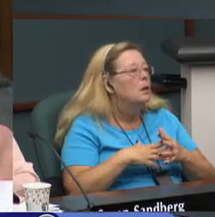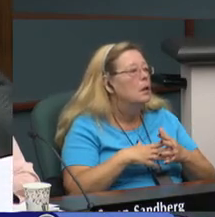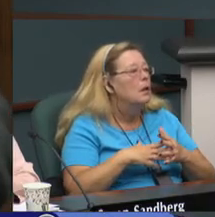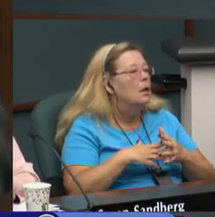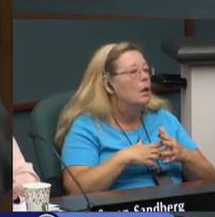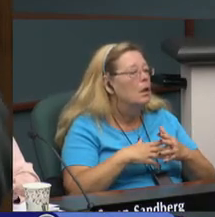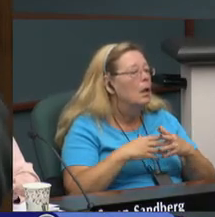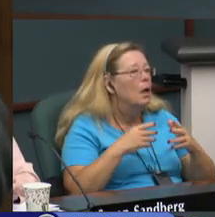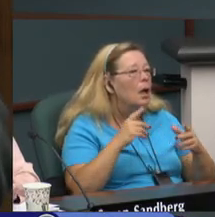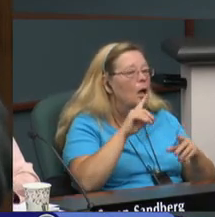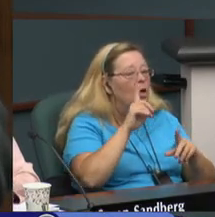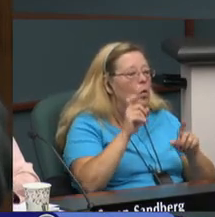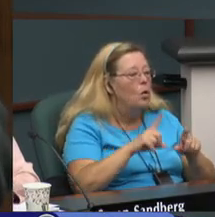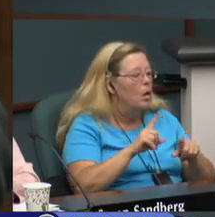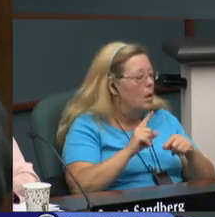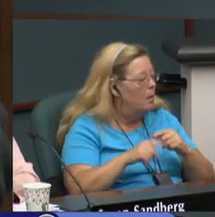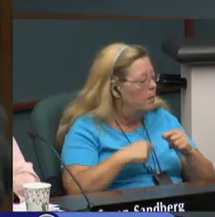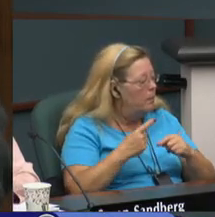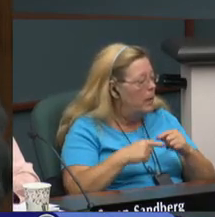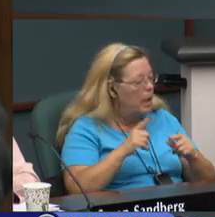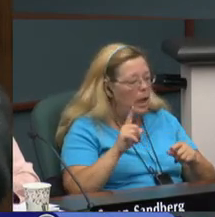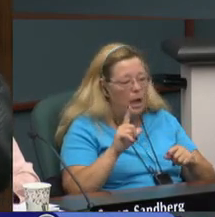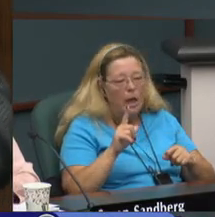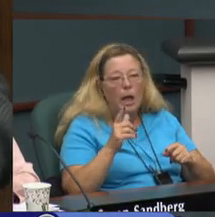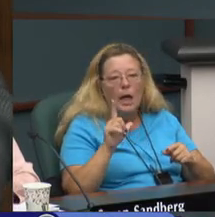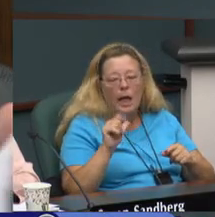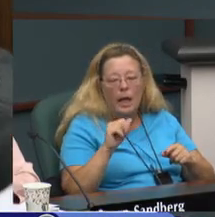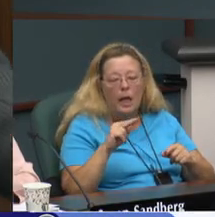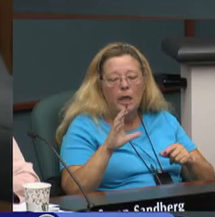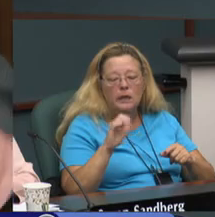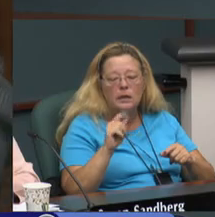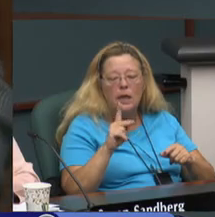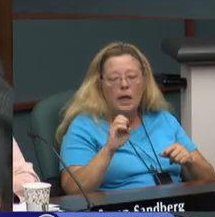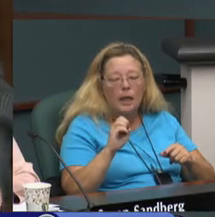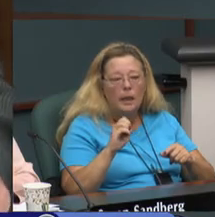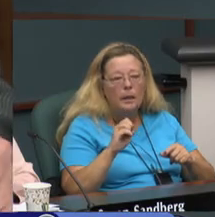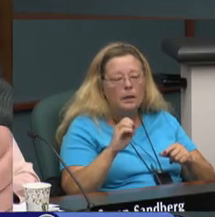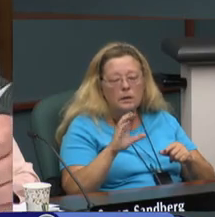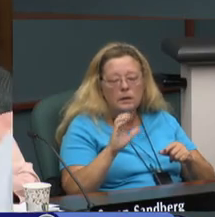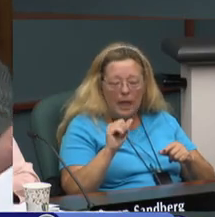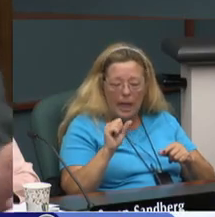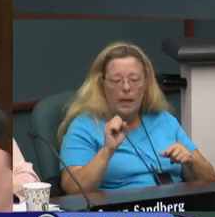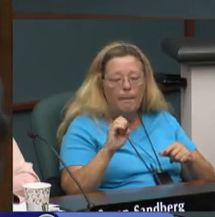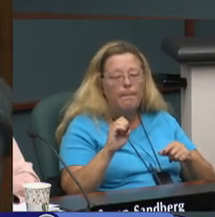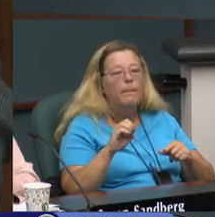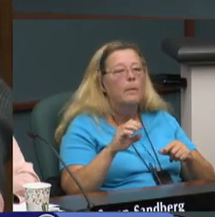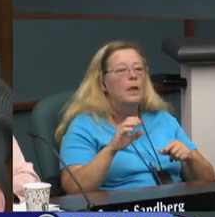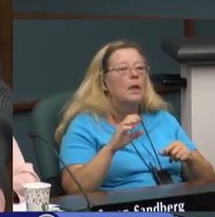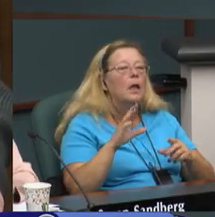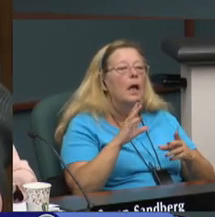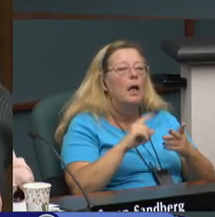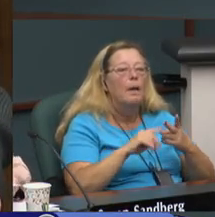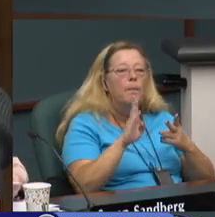had a question about landscaping buffering and fences the list of species